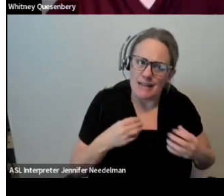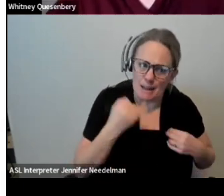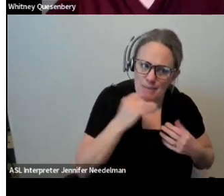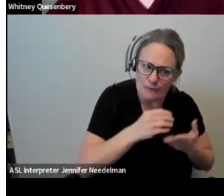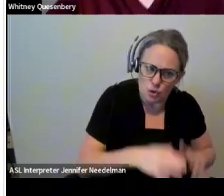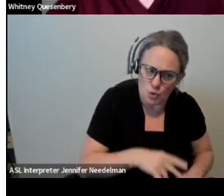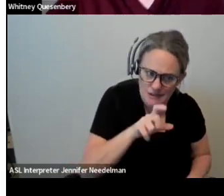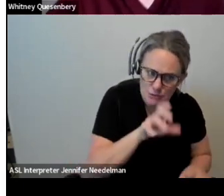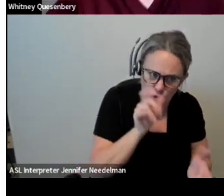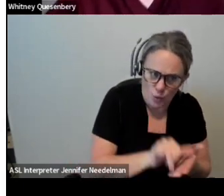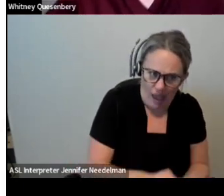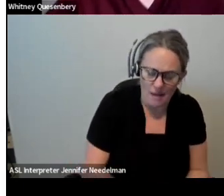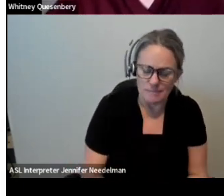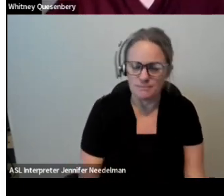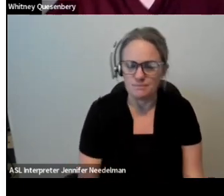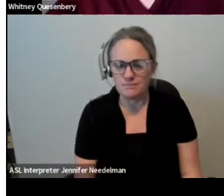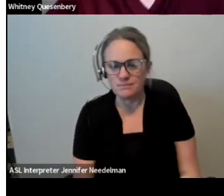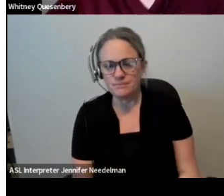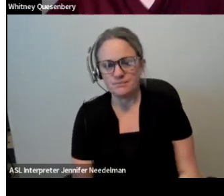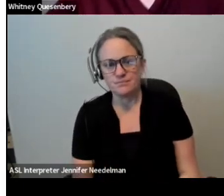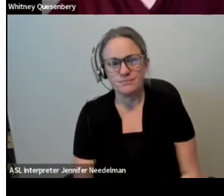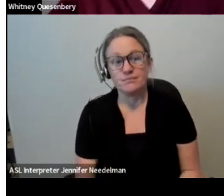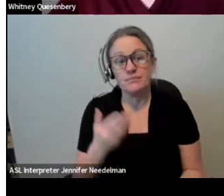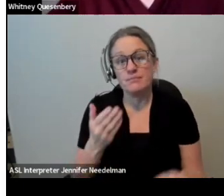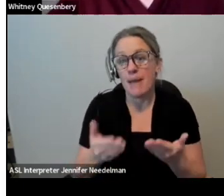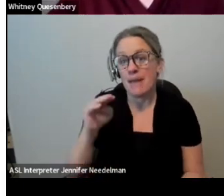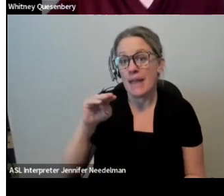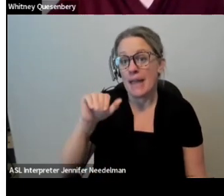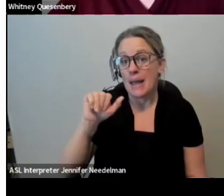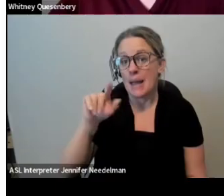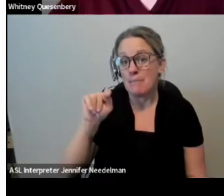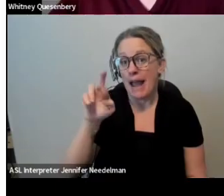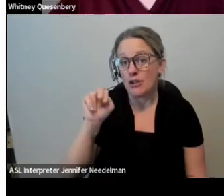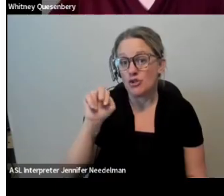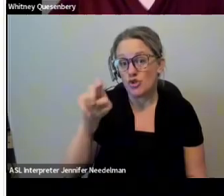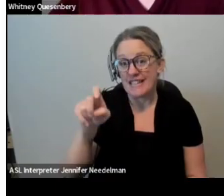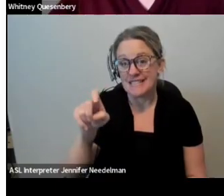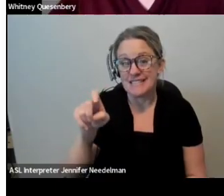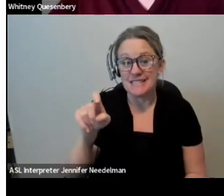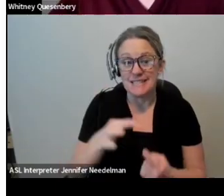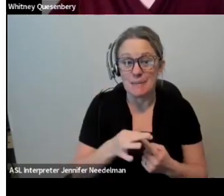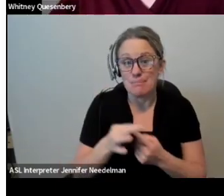You might have a matrix based on two key characteristics.